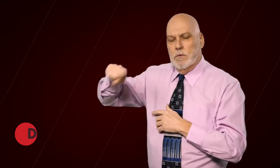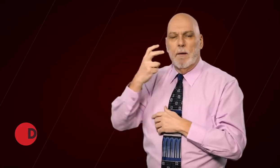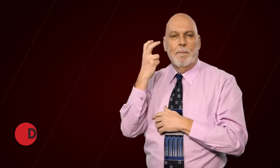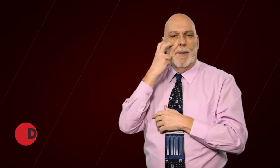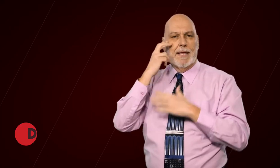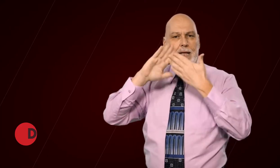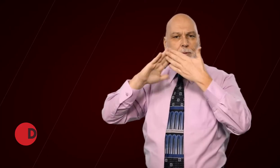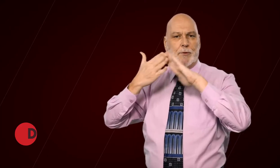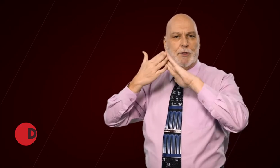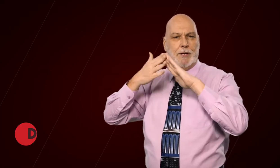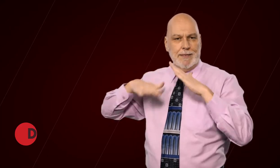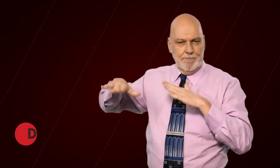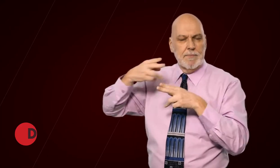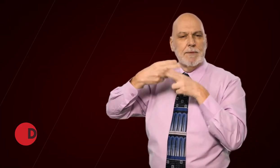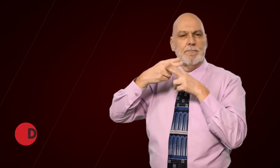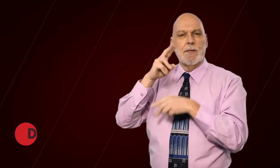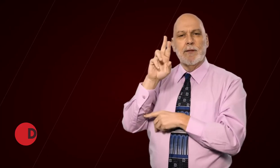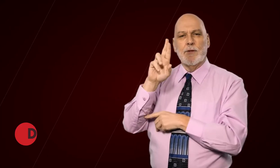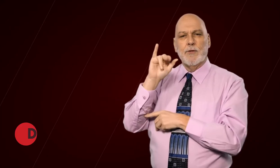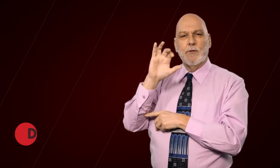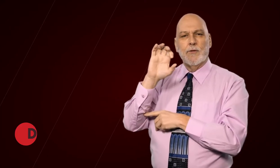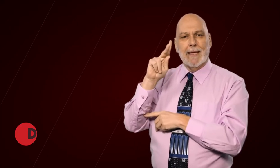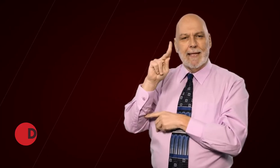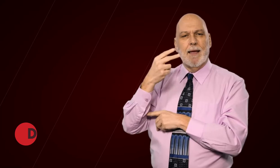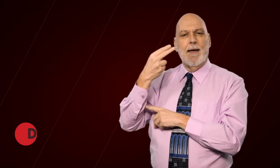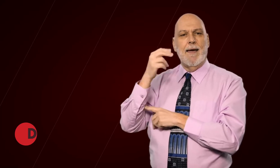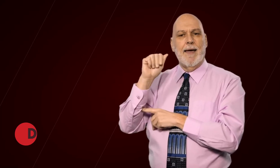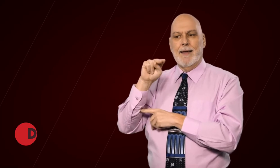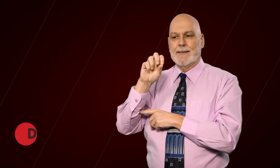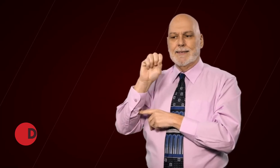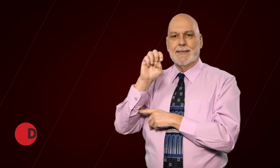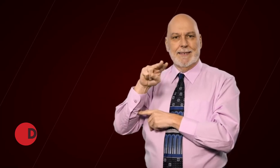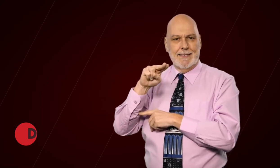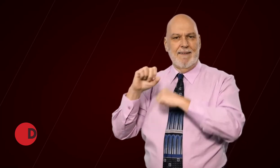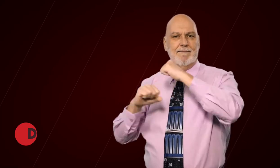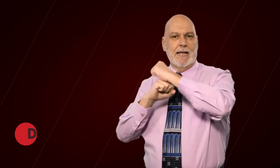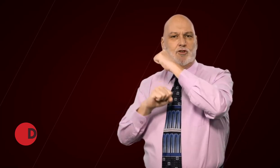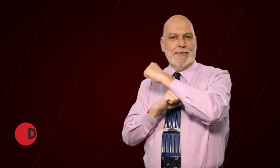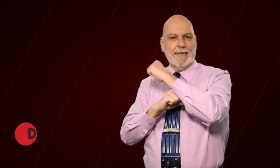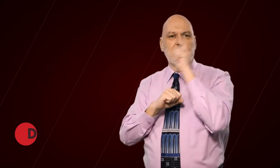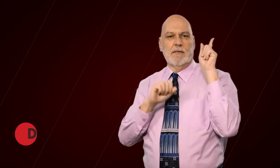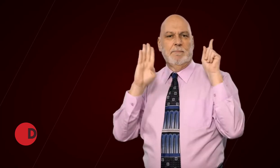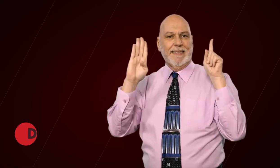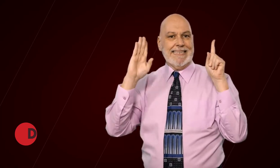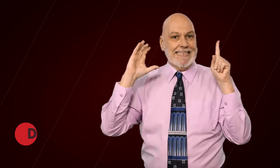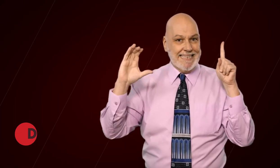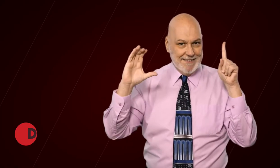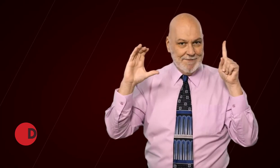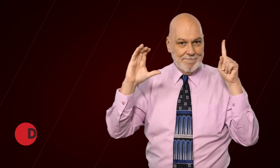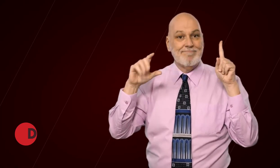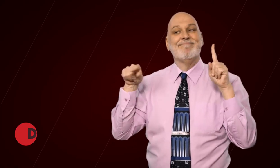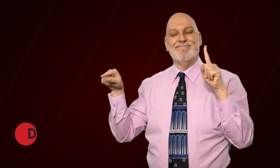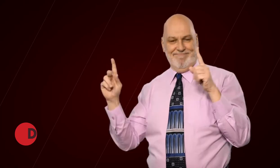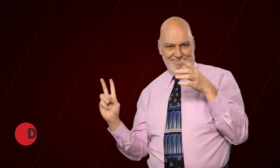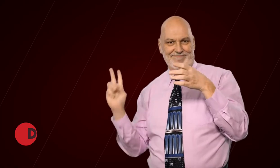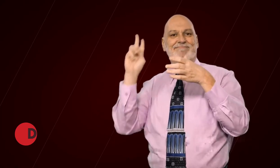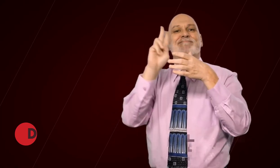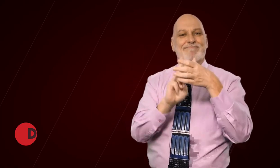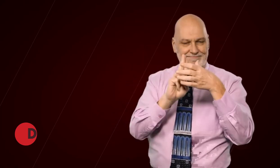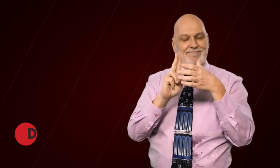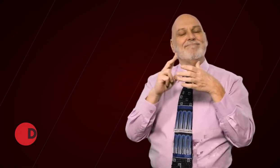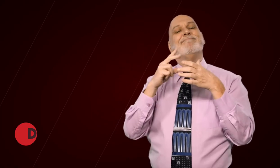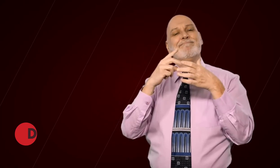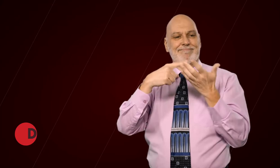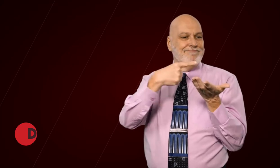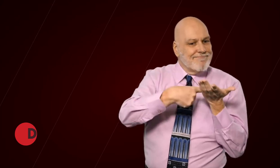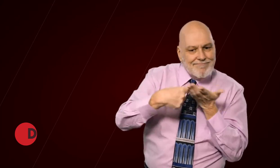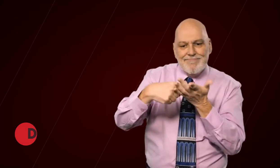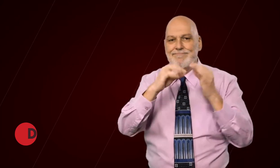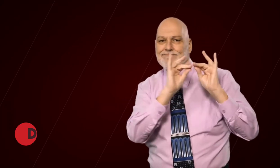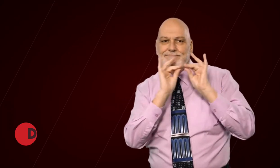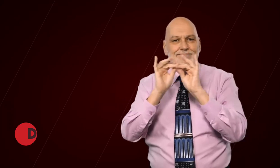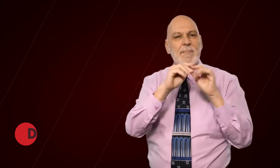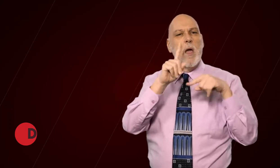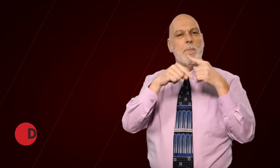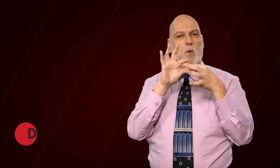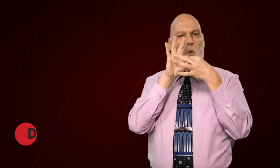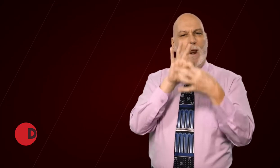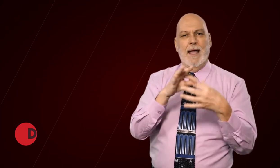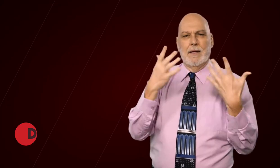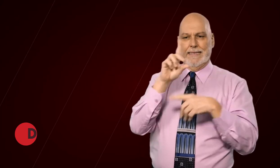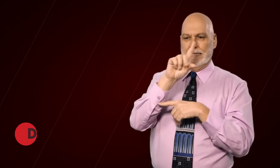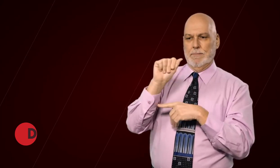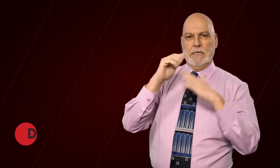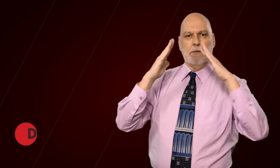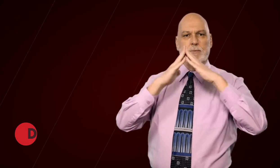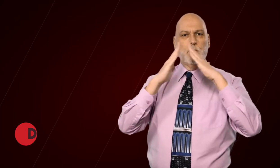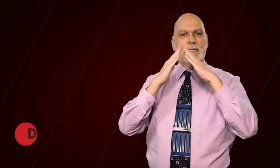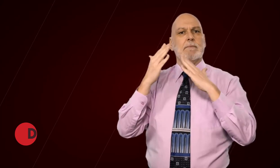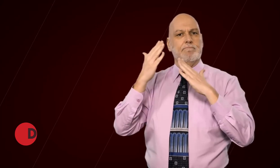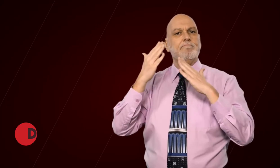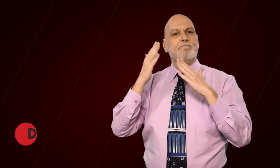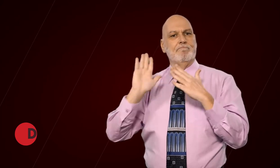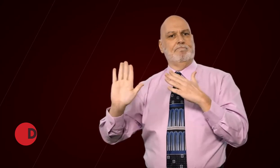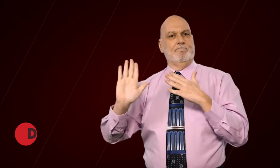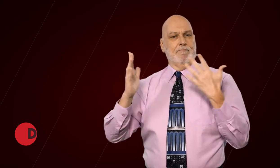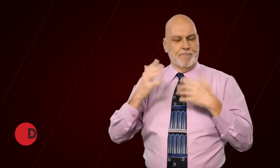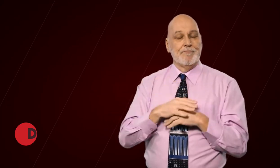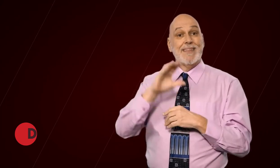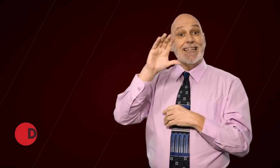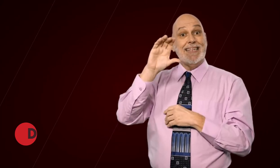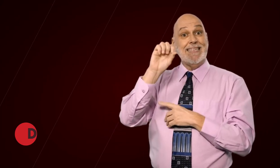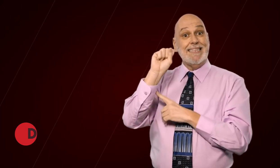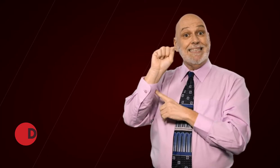CNIB Foundation representing the blind community,